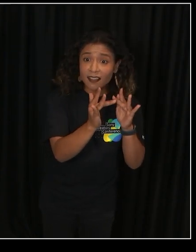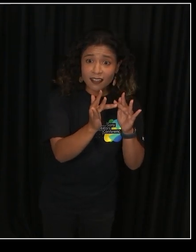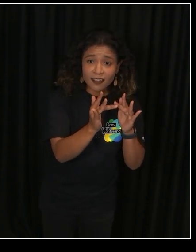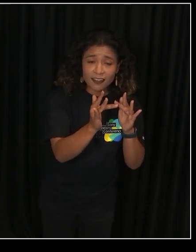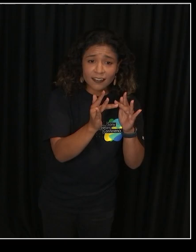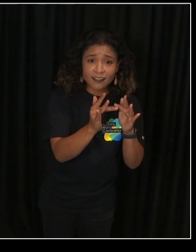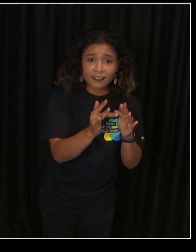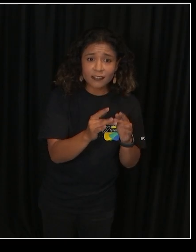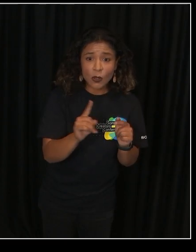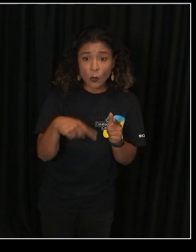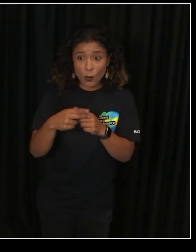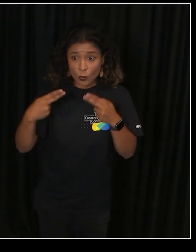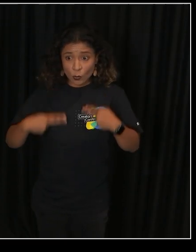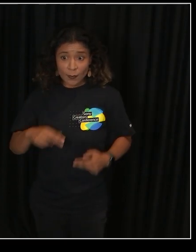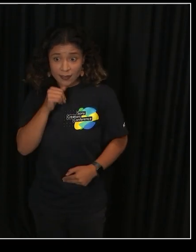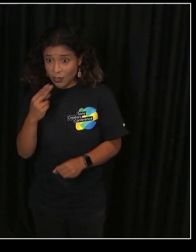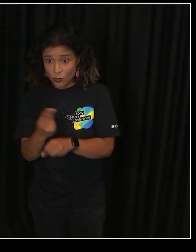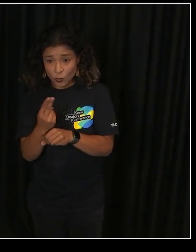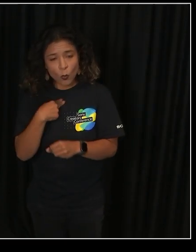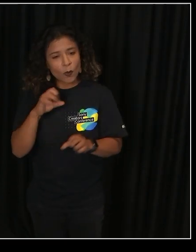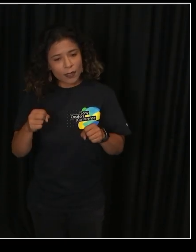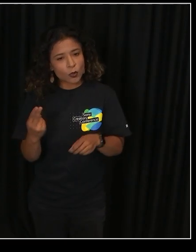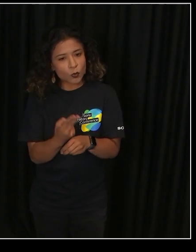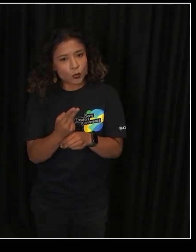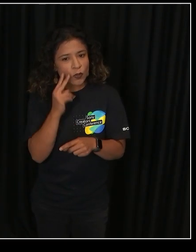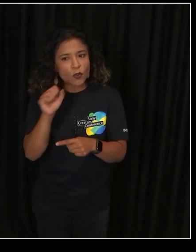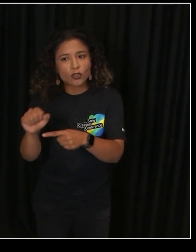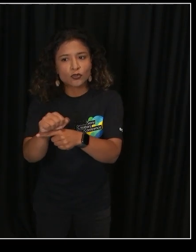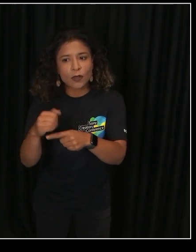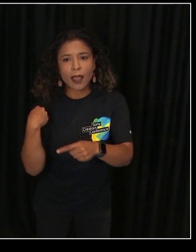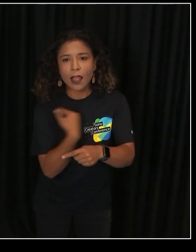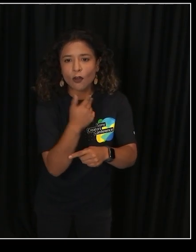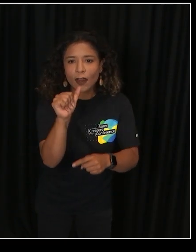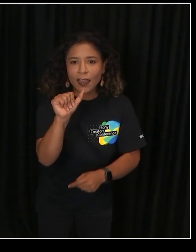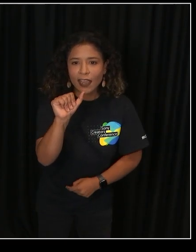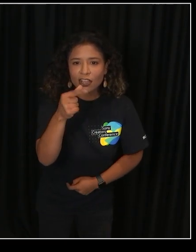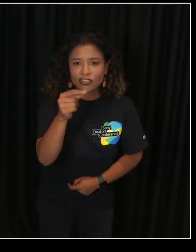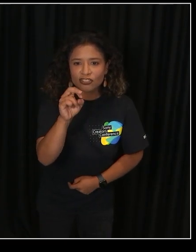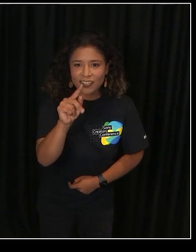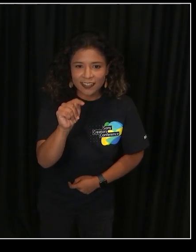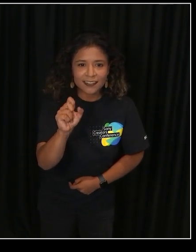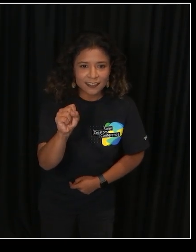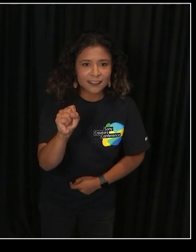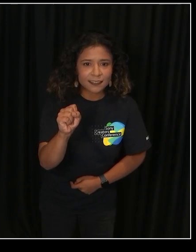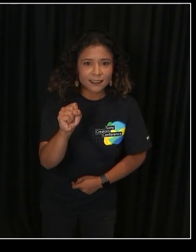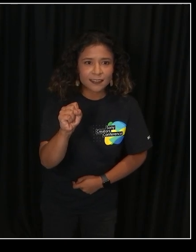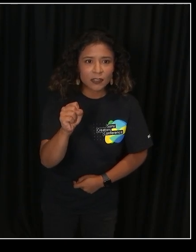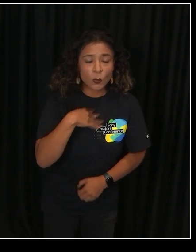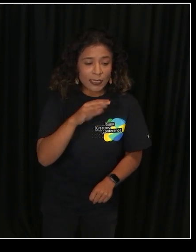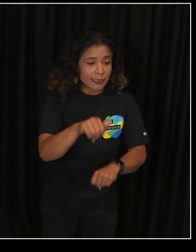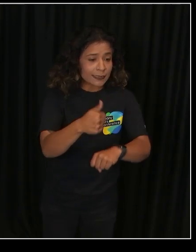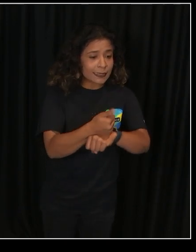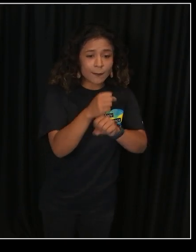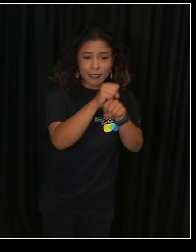When humans aren't using those, we can use those to train our agents. So we set up a system with them that allows us